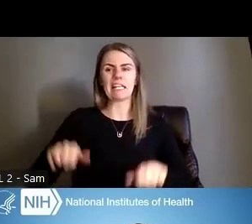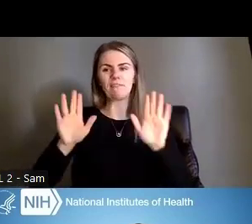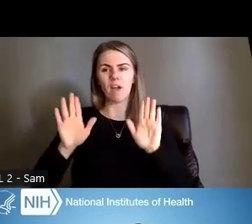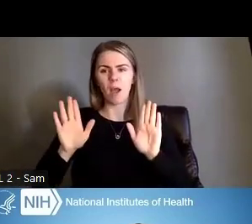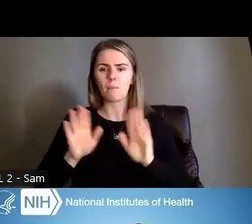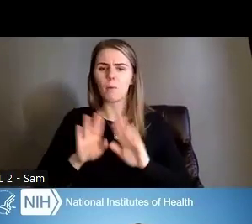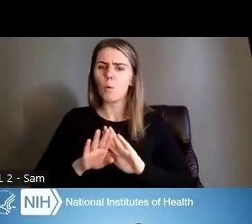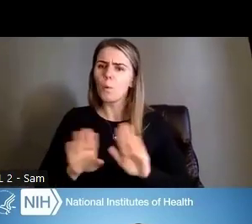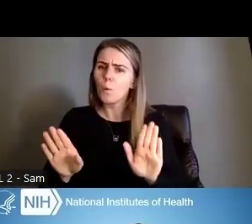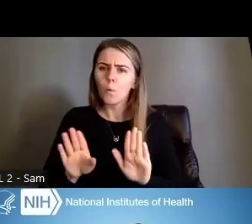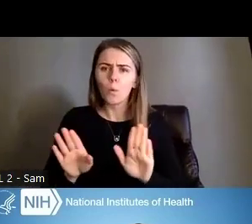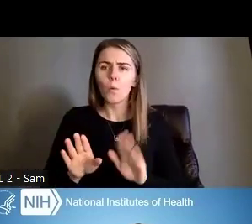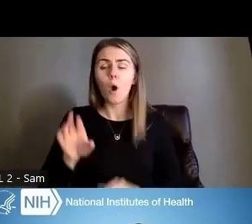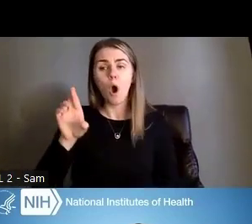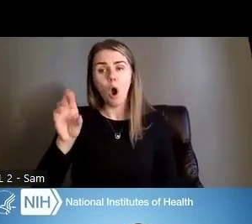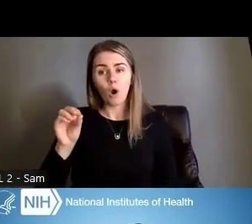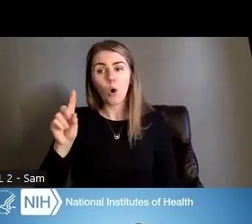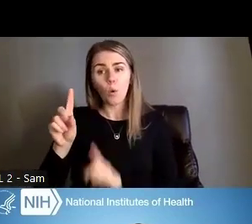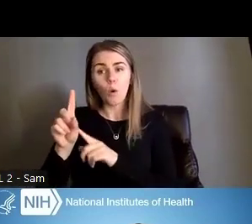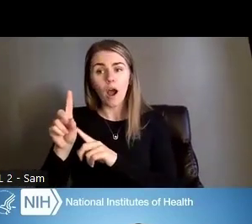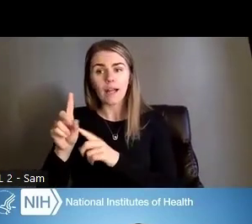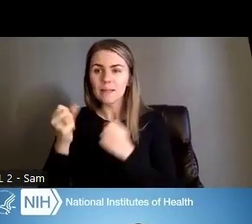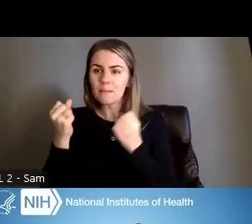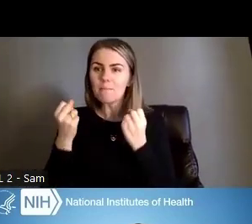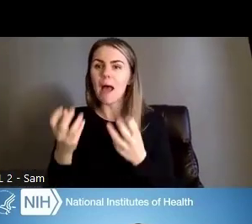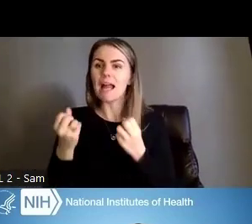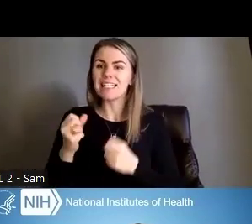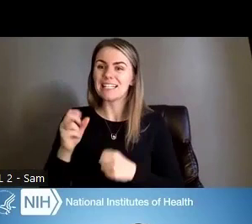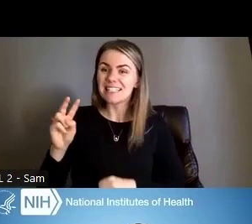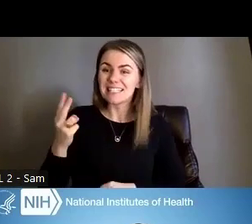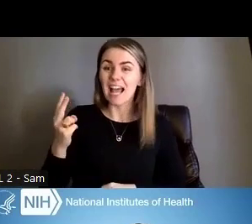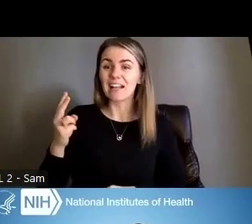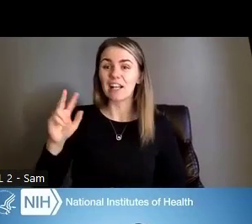I see them being funded on the second, third, even sometimes even the fourth try.